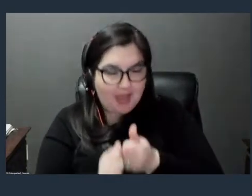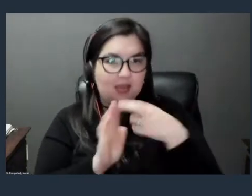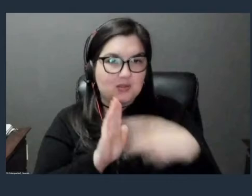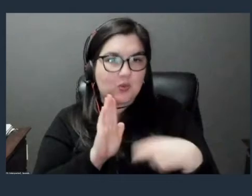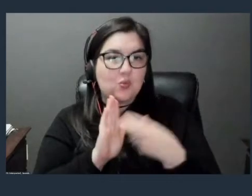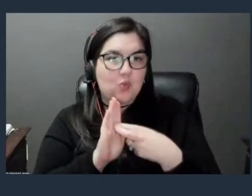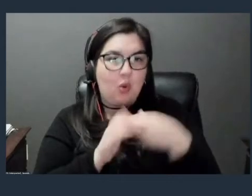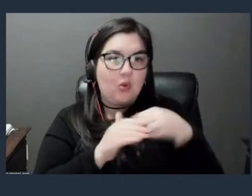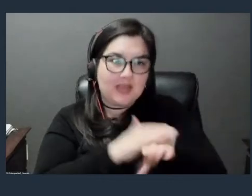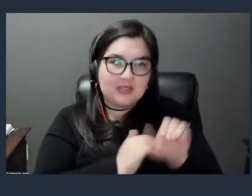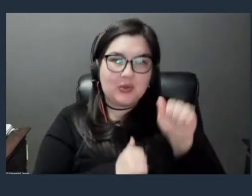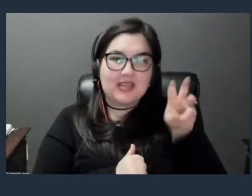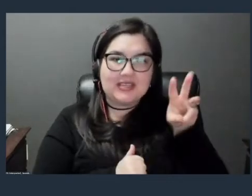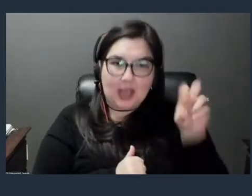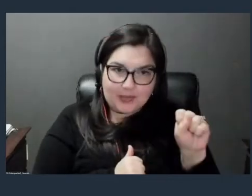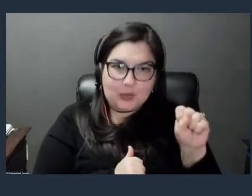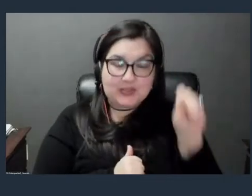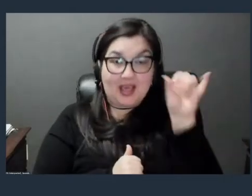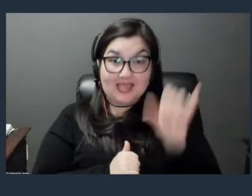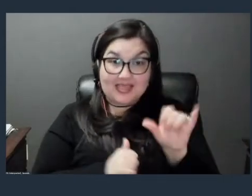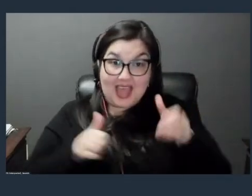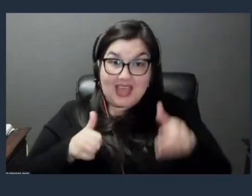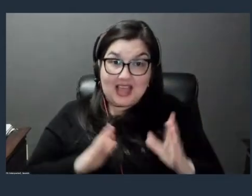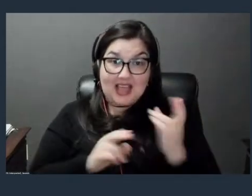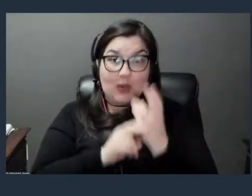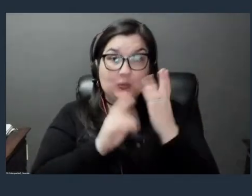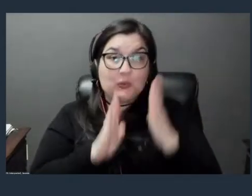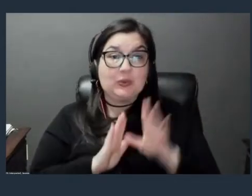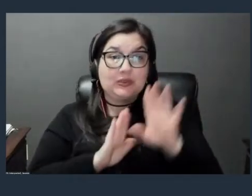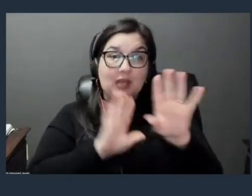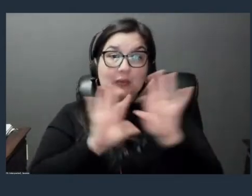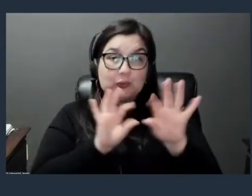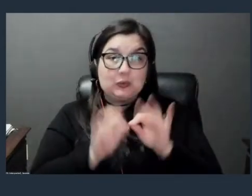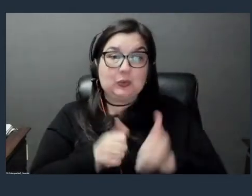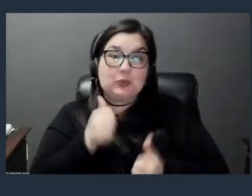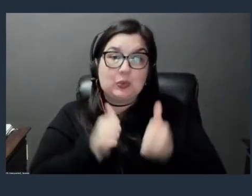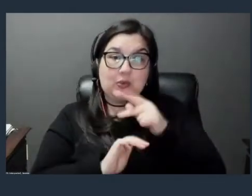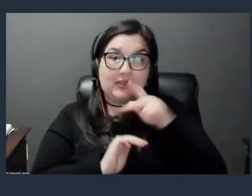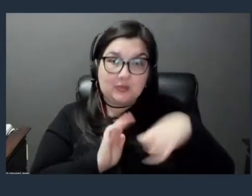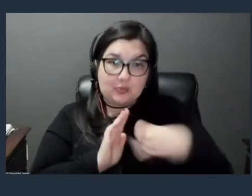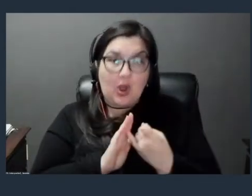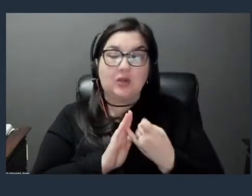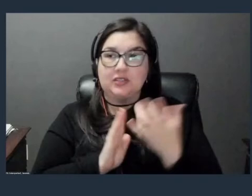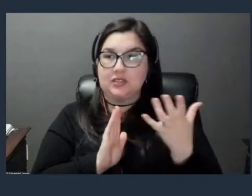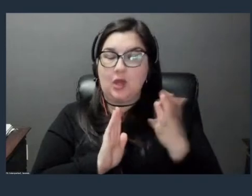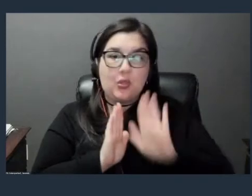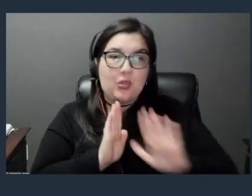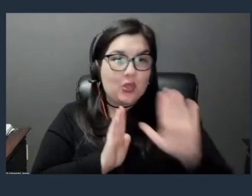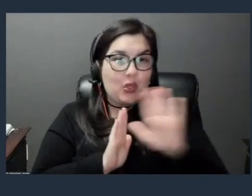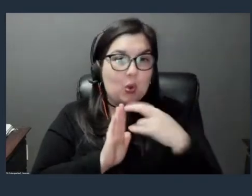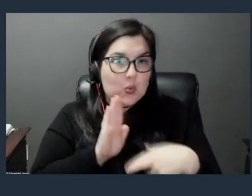And so that allows the users to choose what project they're going to act as, what role they're going to take in AWS.